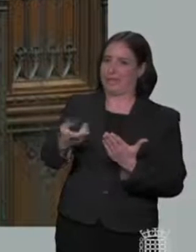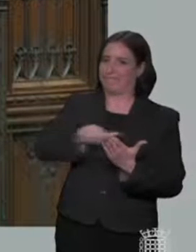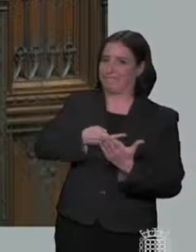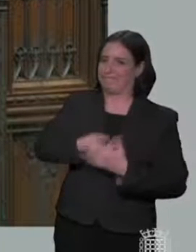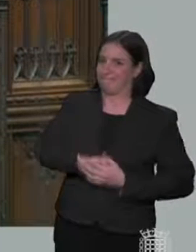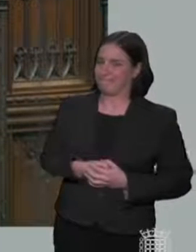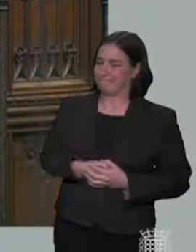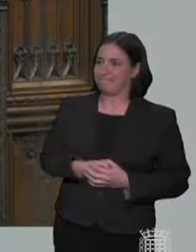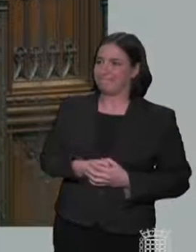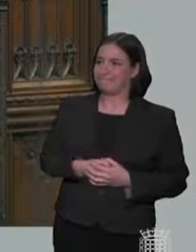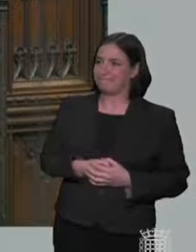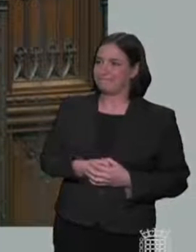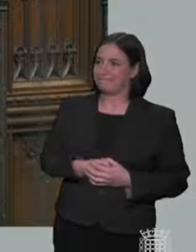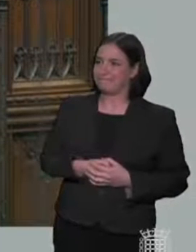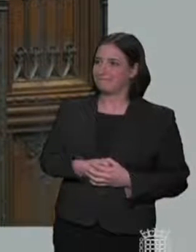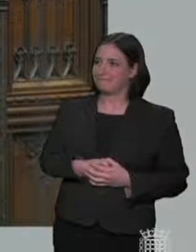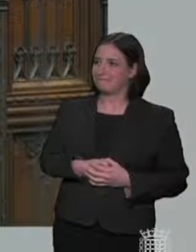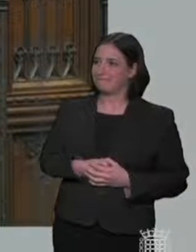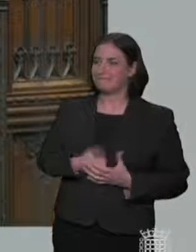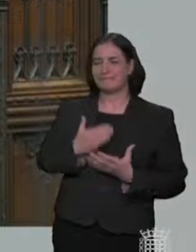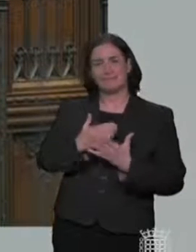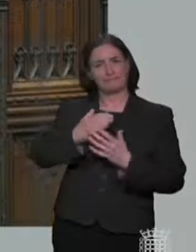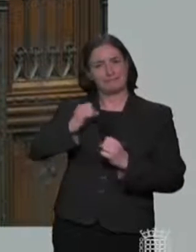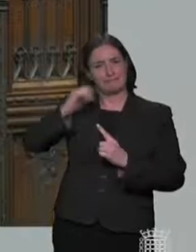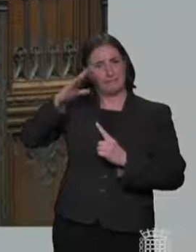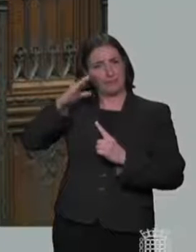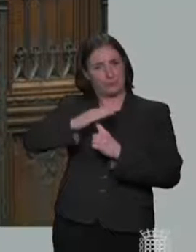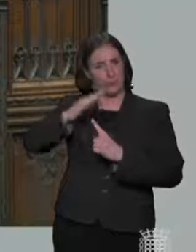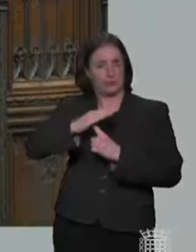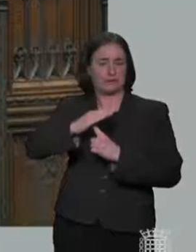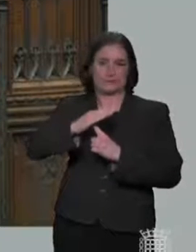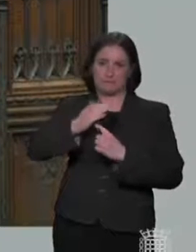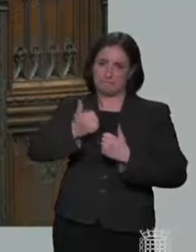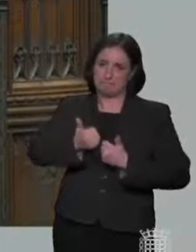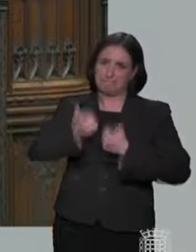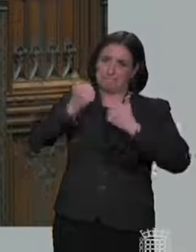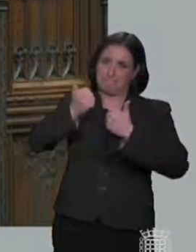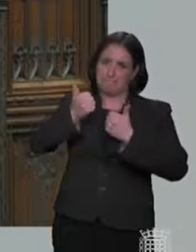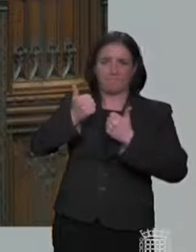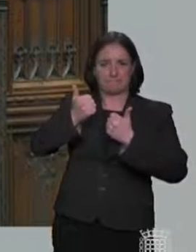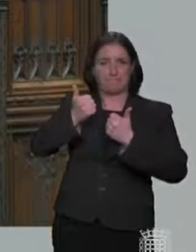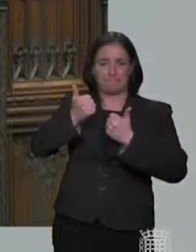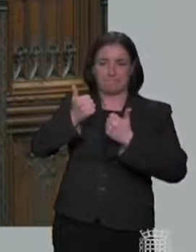but it is such a positive point and right that he should make it from the chair